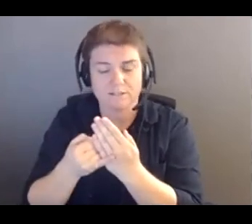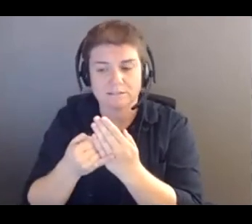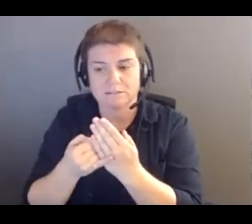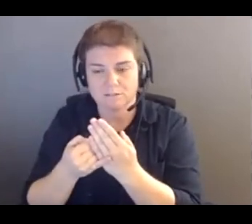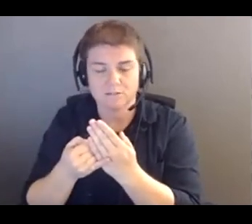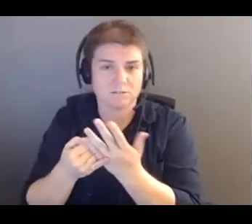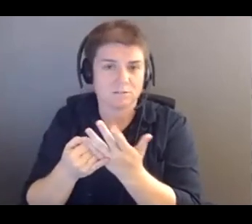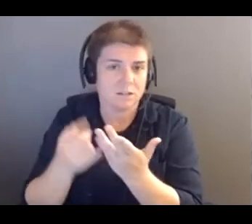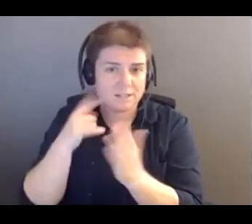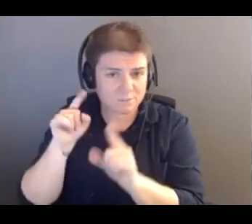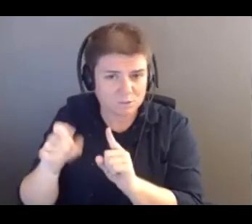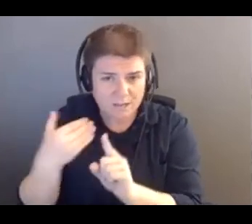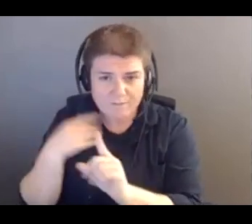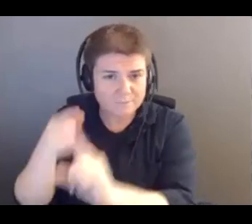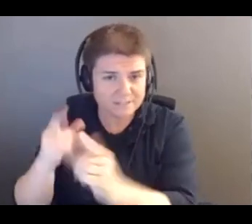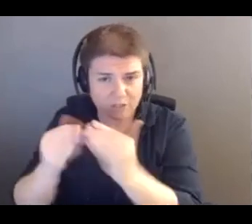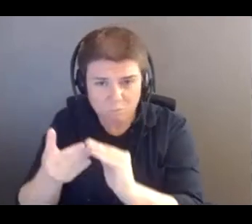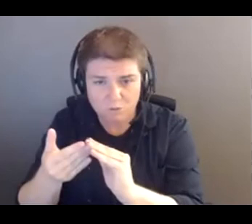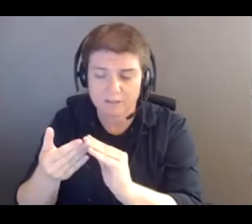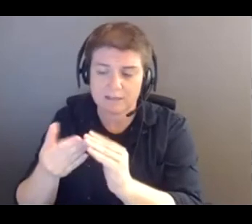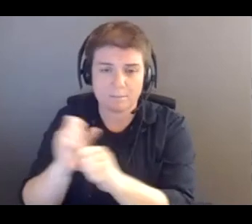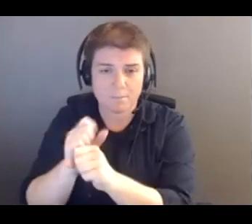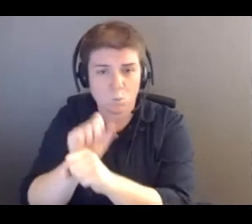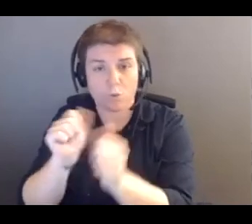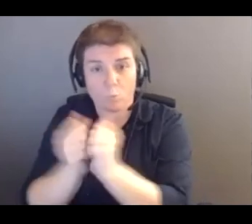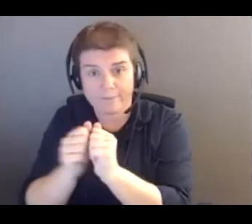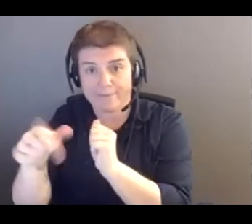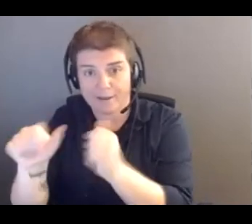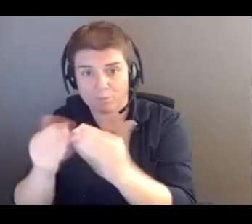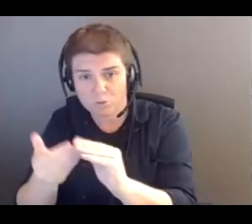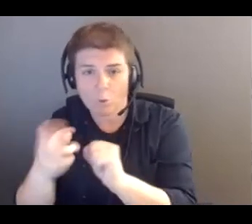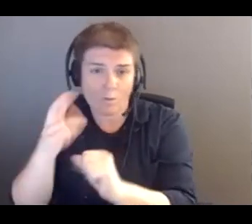for a specific community, it will be important to speak to your relationships and connections